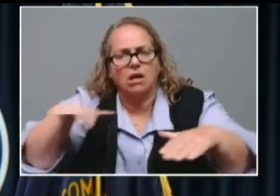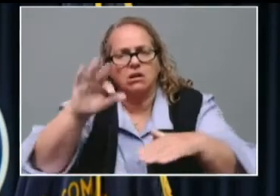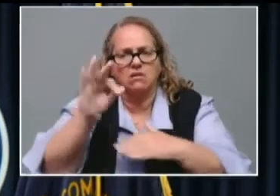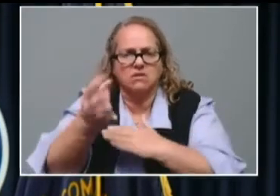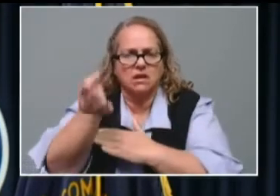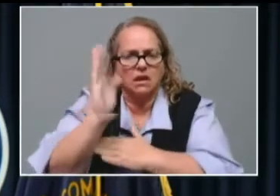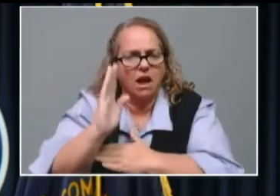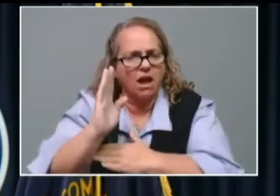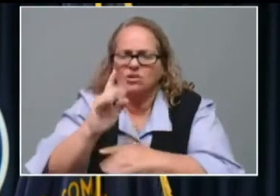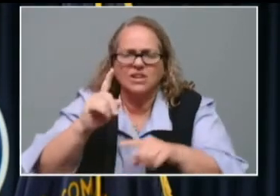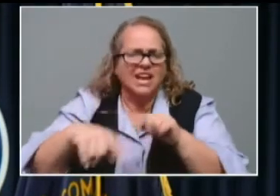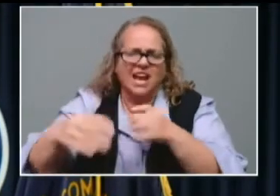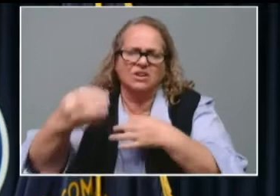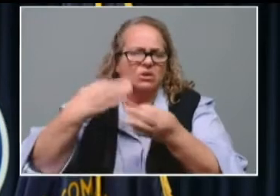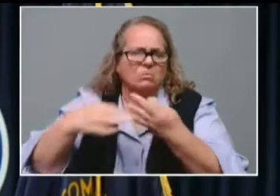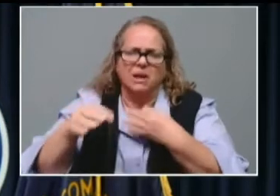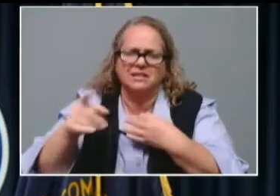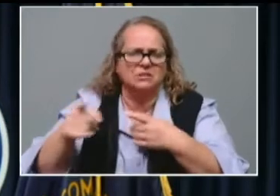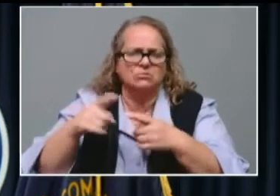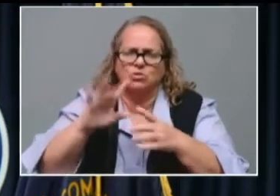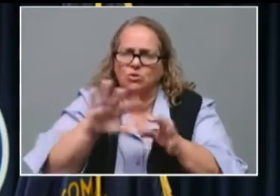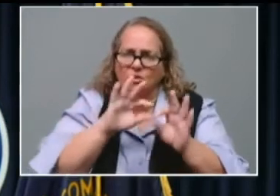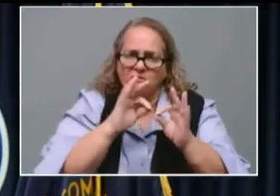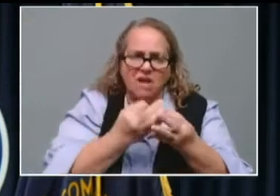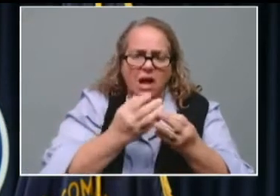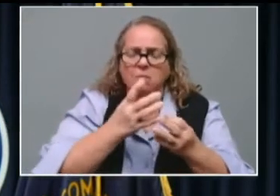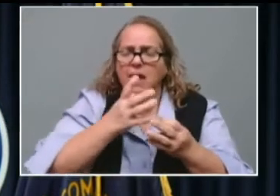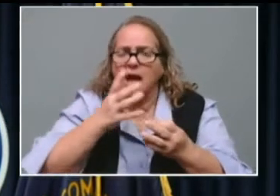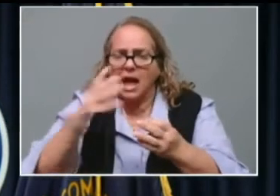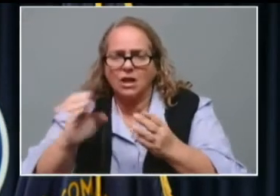their community. That every time we lose someone, especially this many